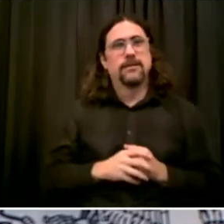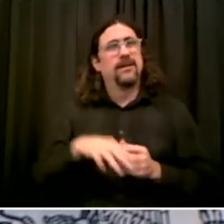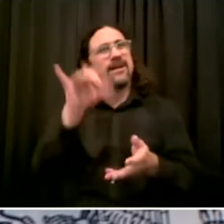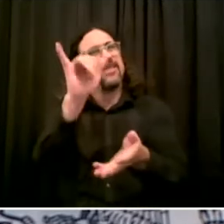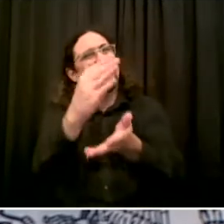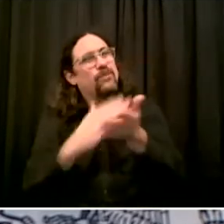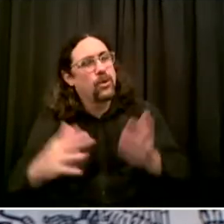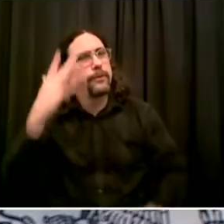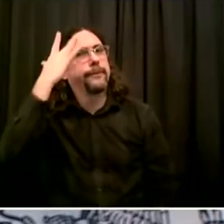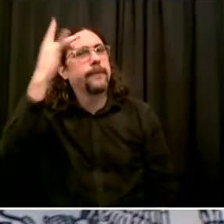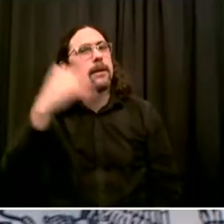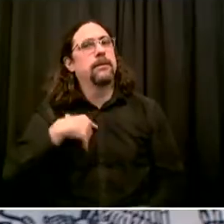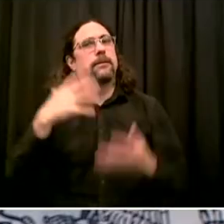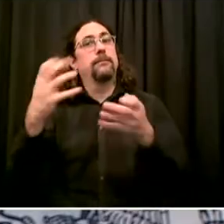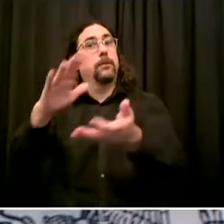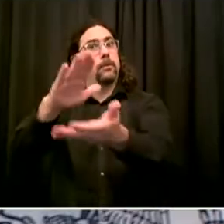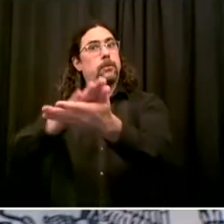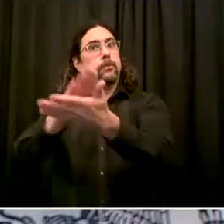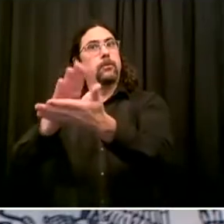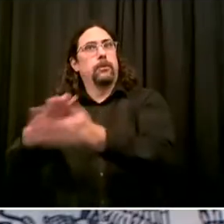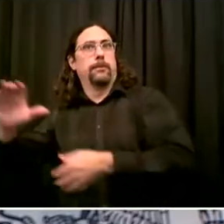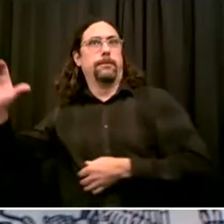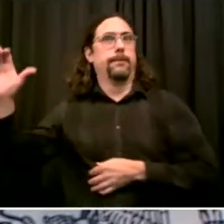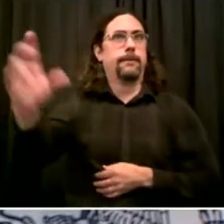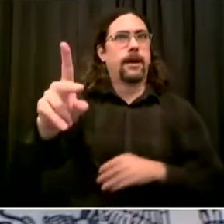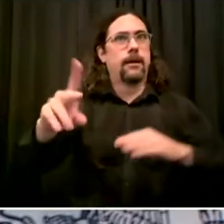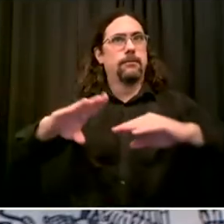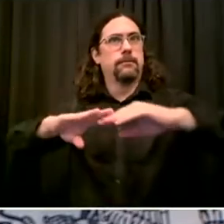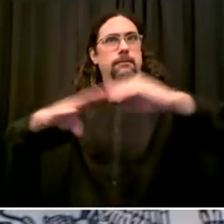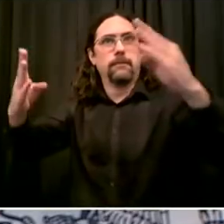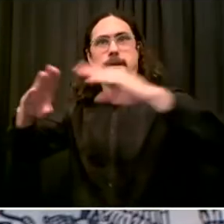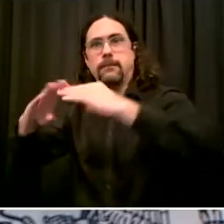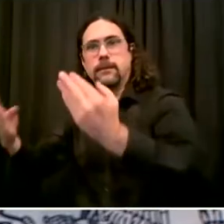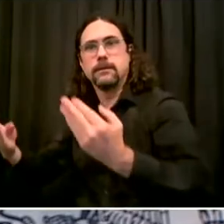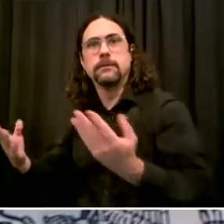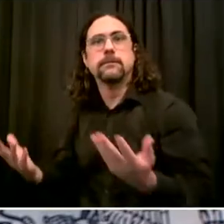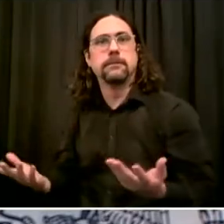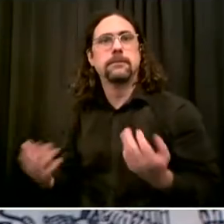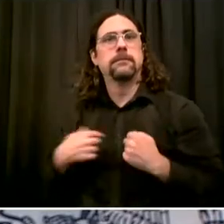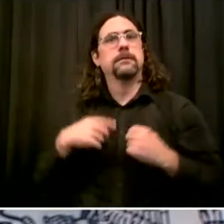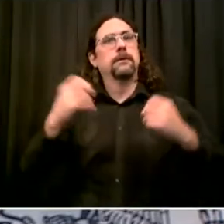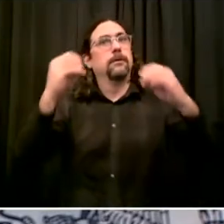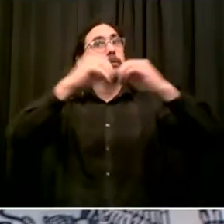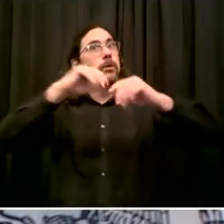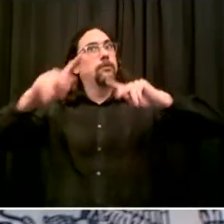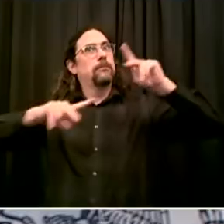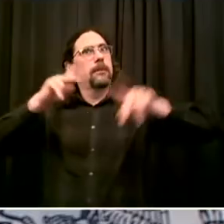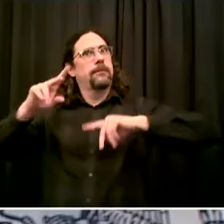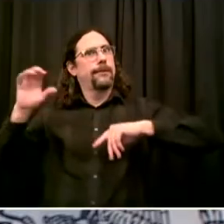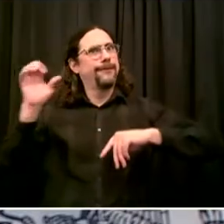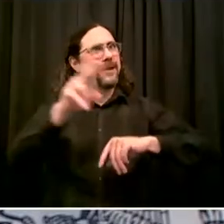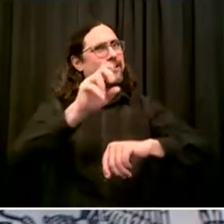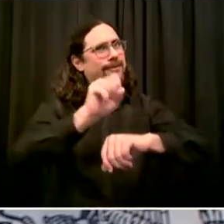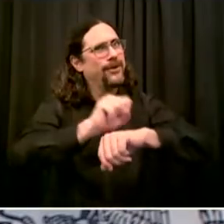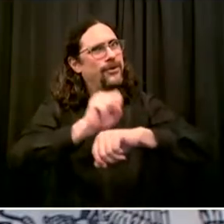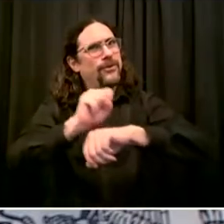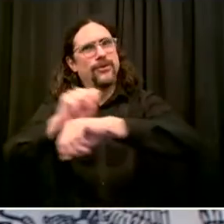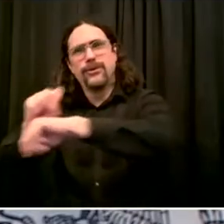WE WANT PEOPLE BACK TO WORK. WE WANT TO GET OUR CRIMINAL JUSTICE SYSTEM GOING AGAIN. WE ALL NEED TO WORK TOGETHER O T